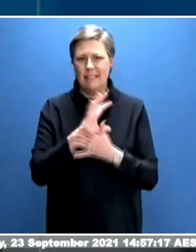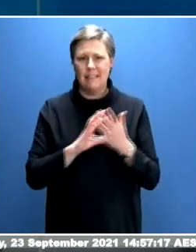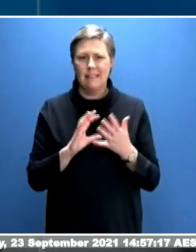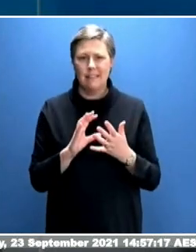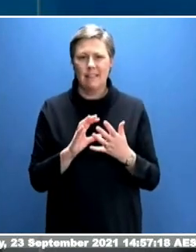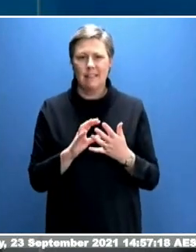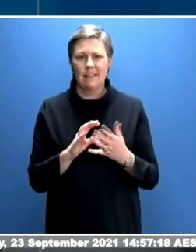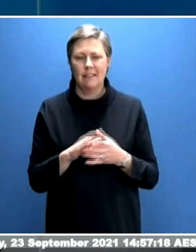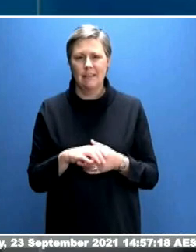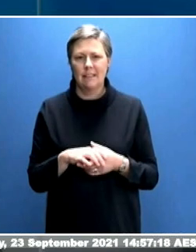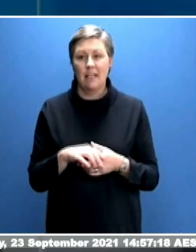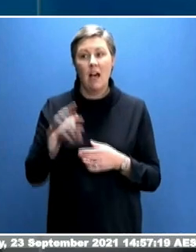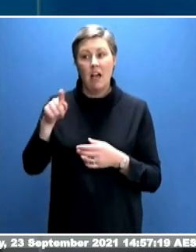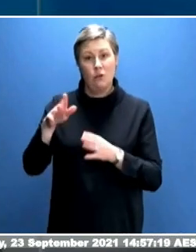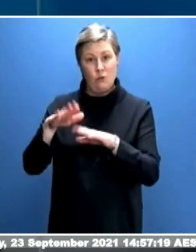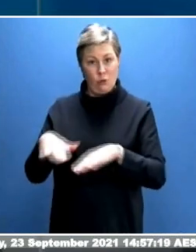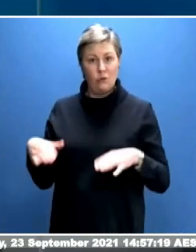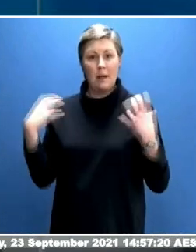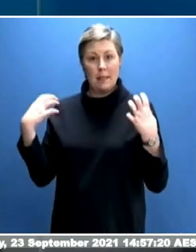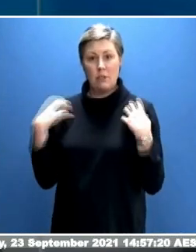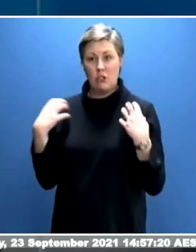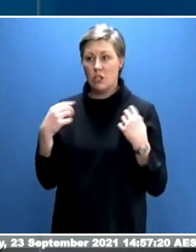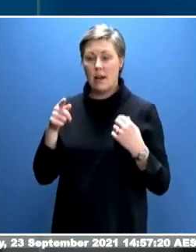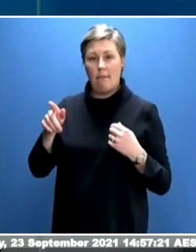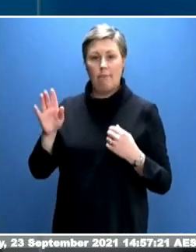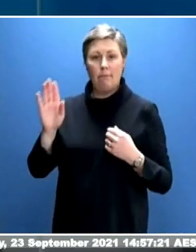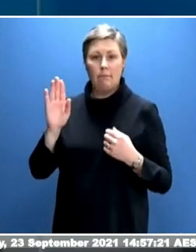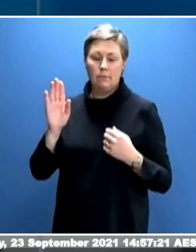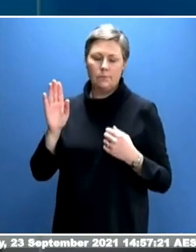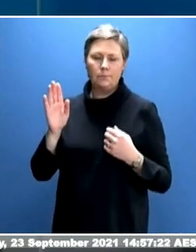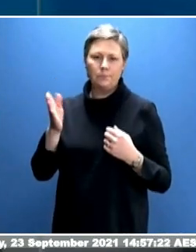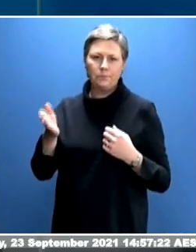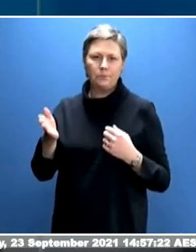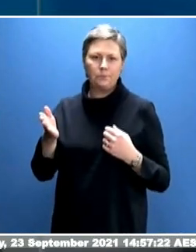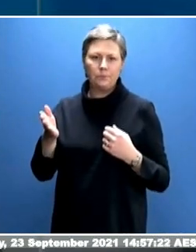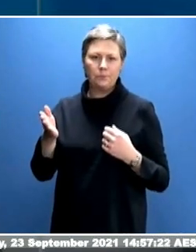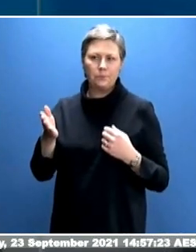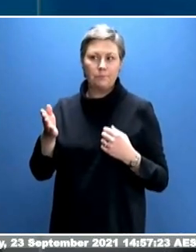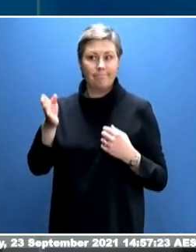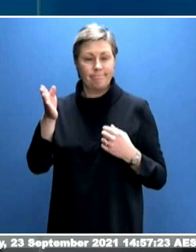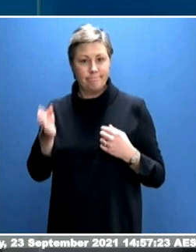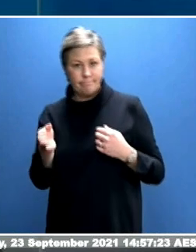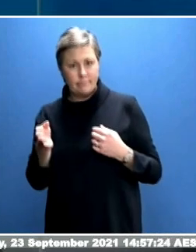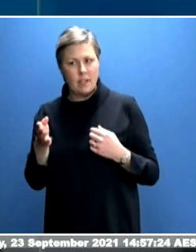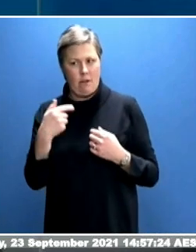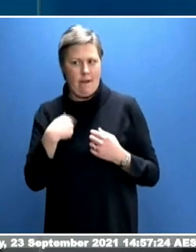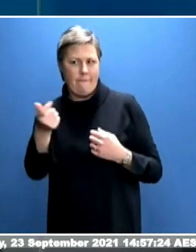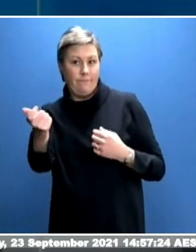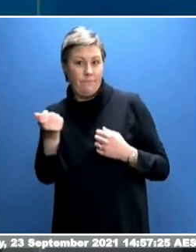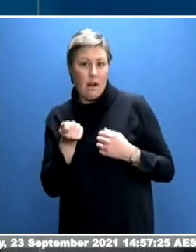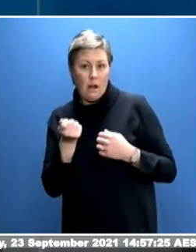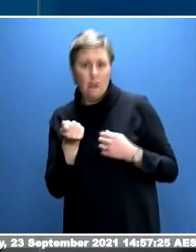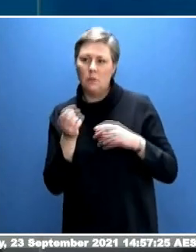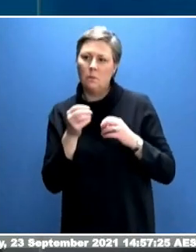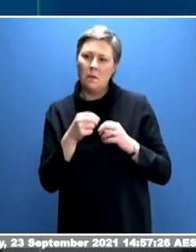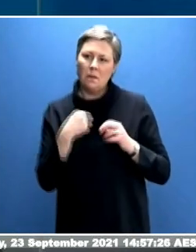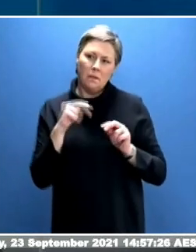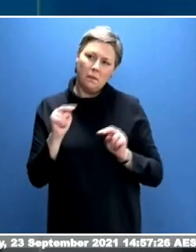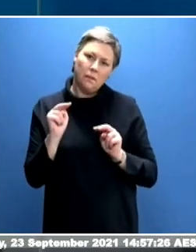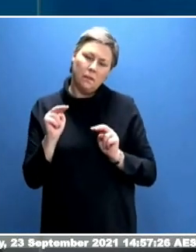Children's Commissioner has done, with our invitation and our own monitoring, visit,